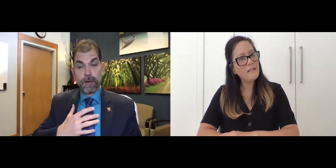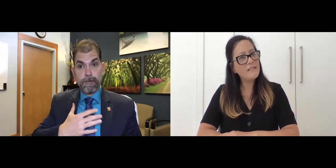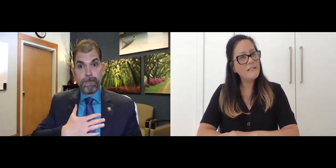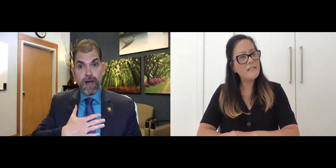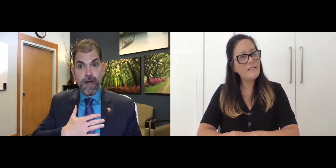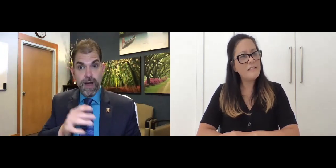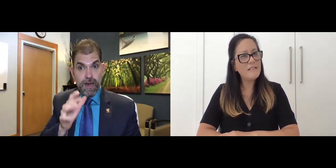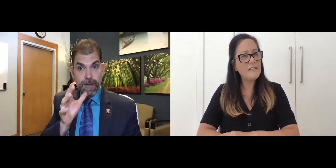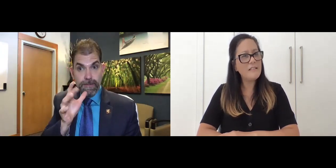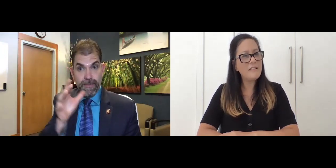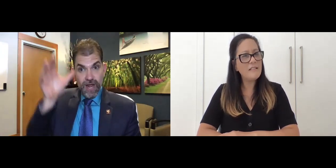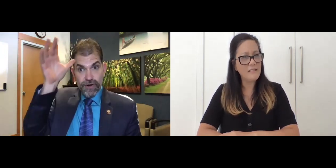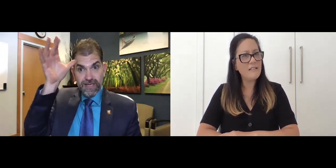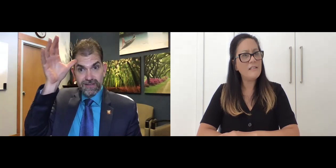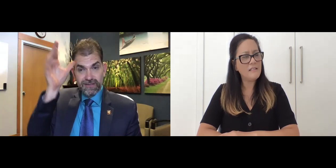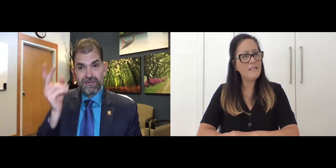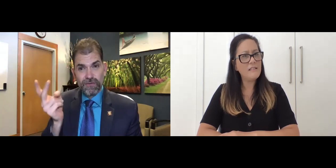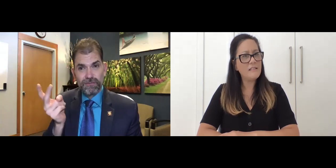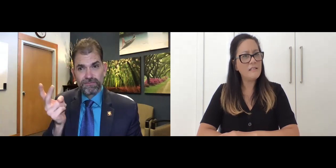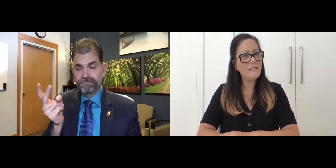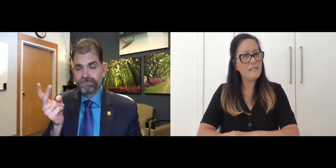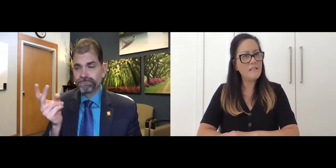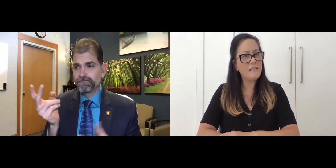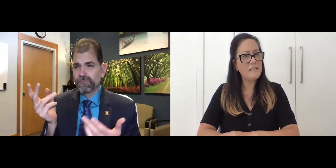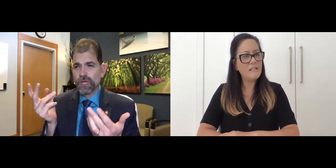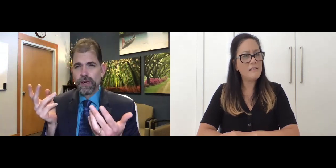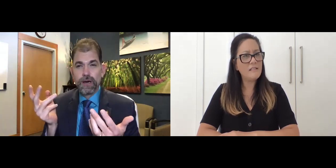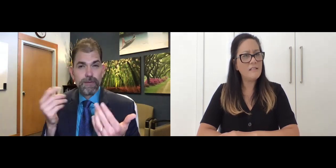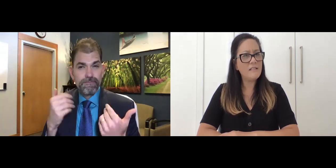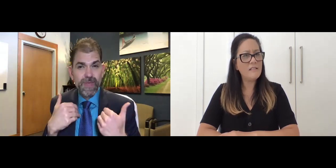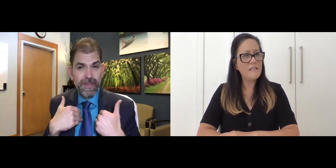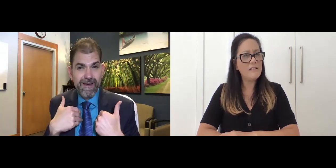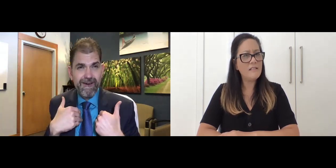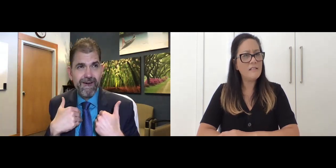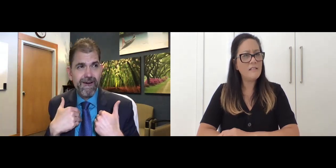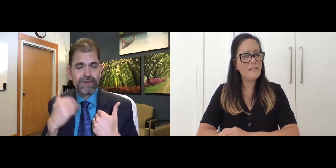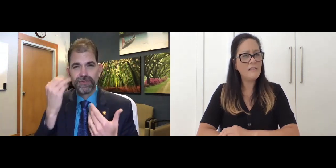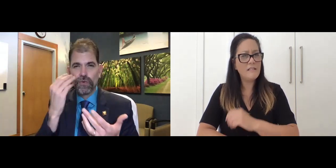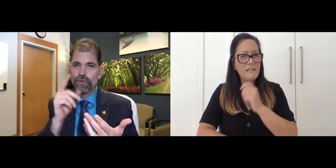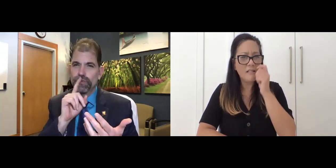influences. I actually had, well both of my parents